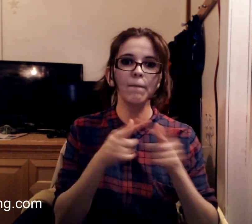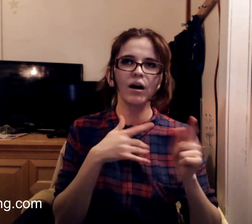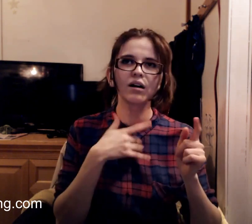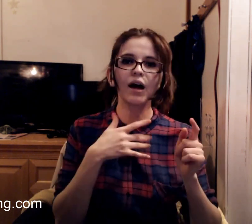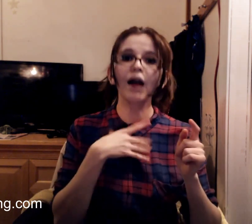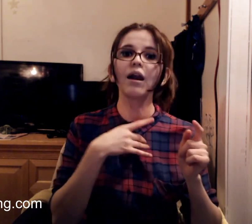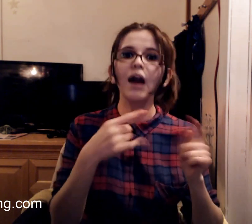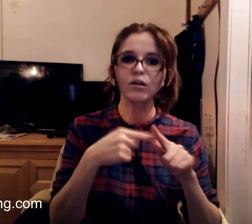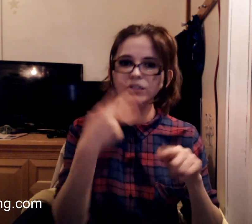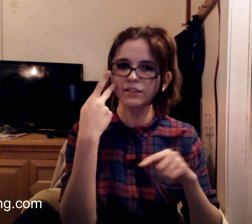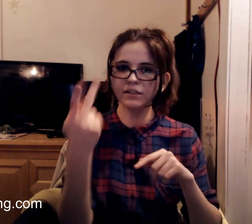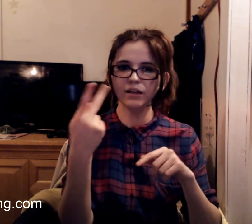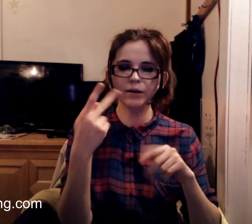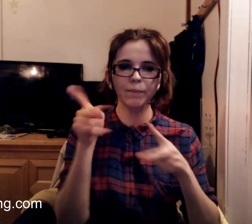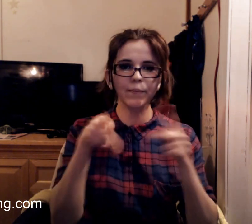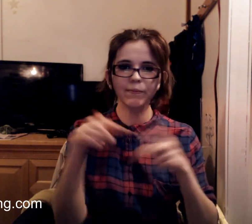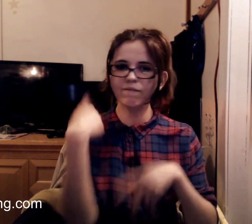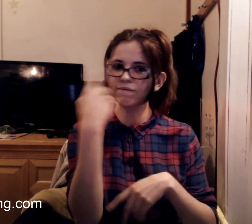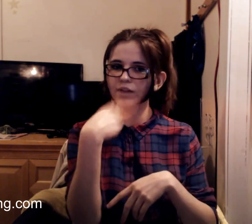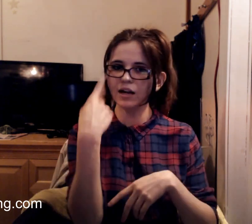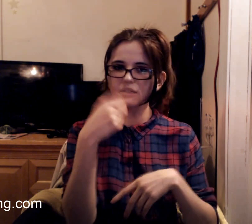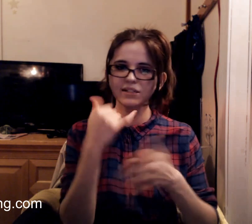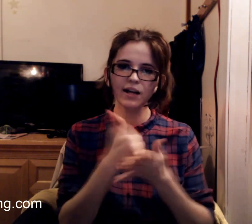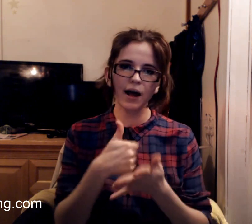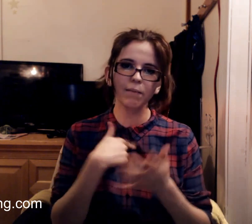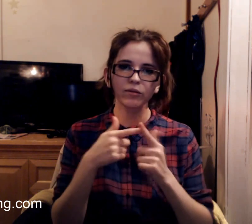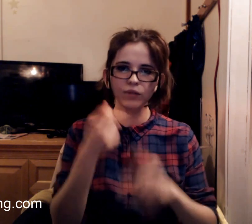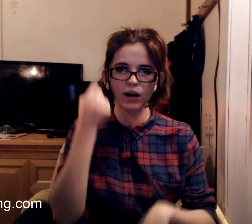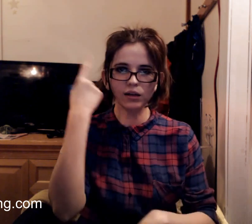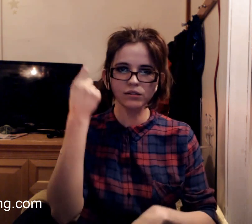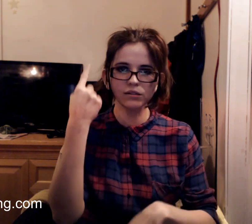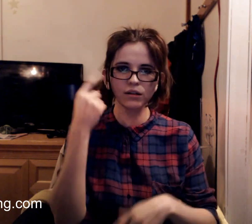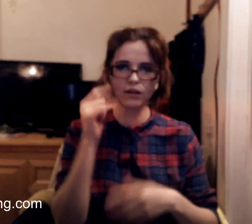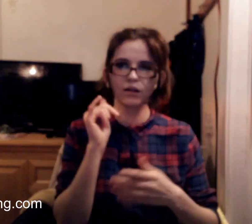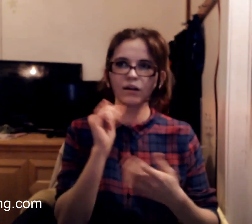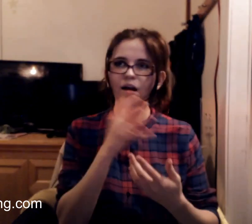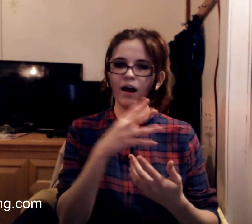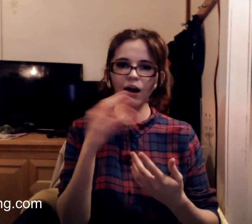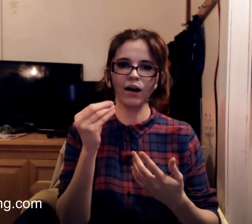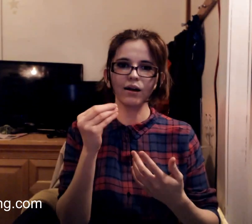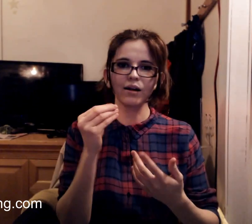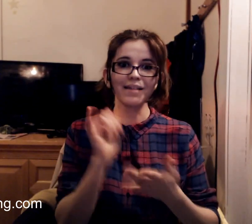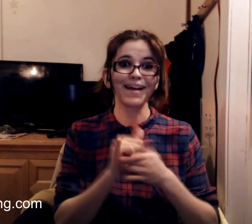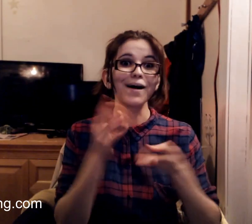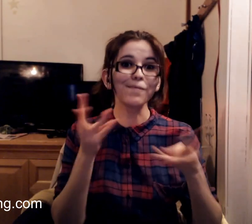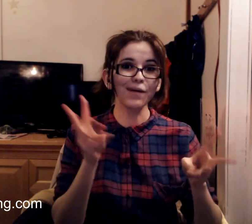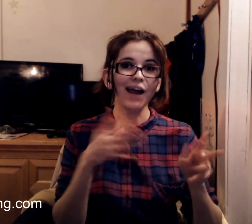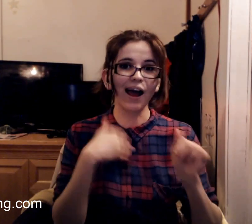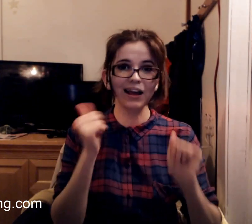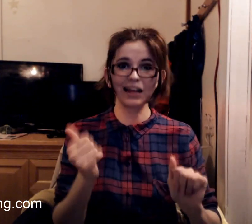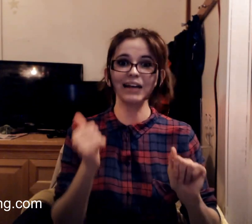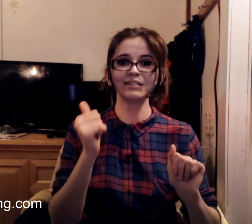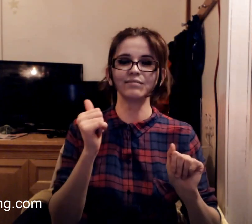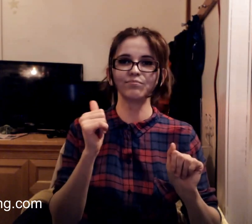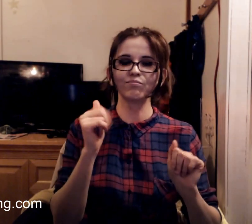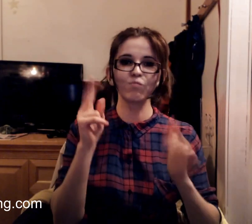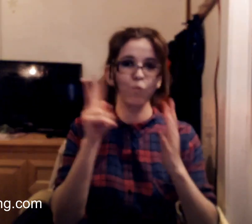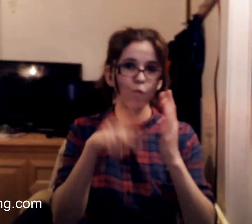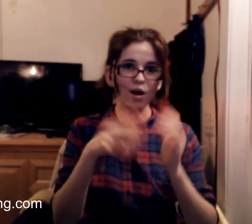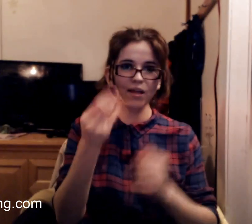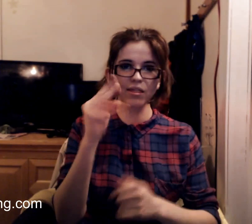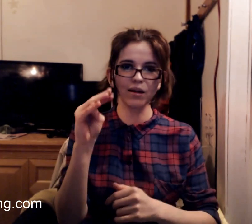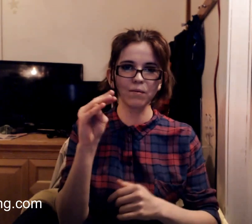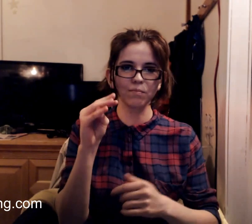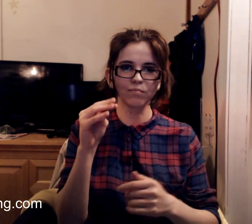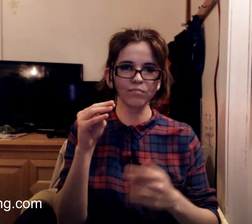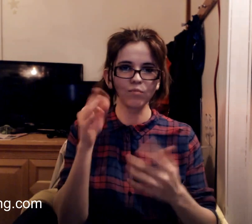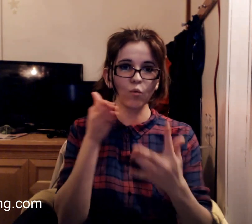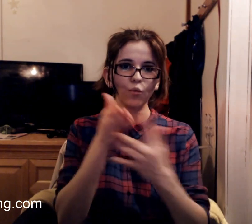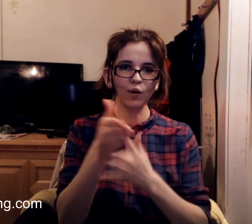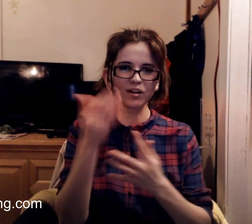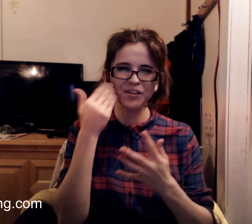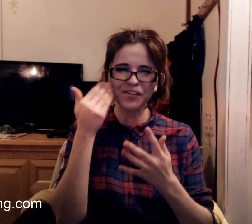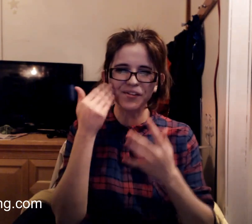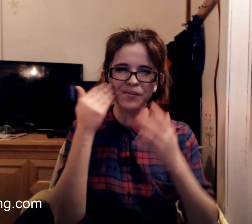I also like to see people's faces to help me understand them and that way I can read them thoroughly, you know?